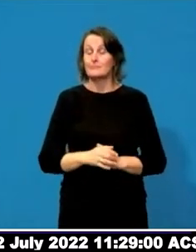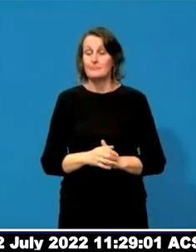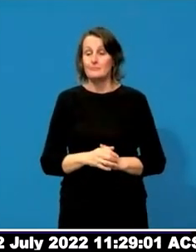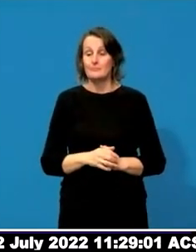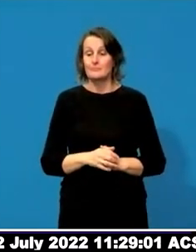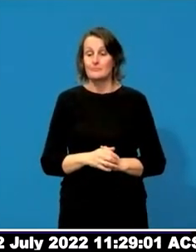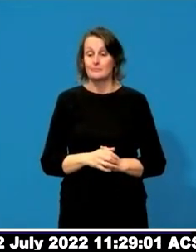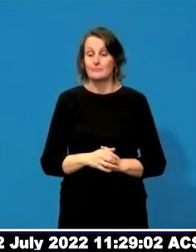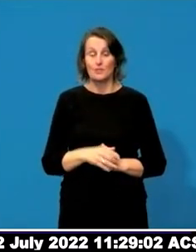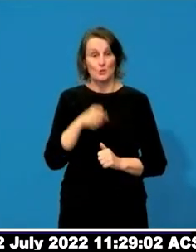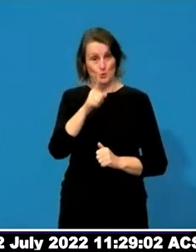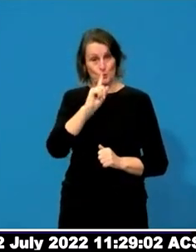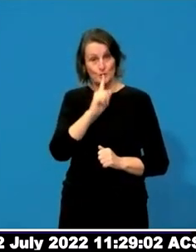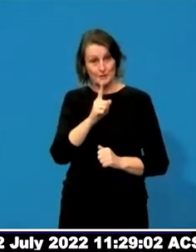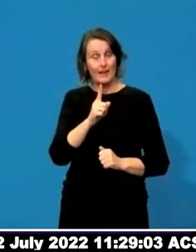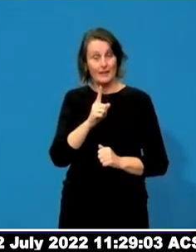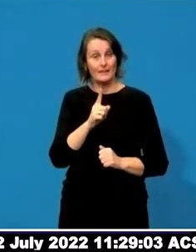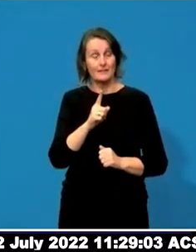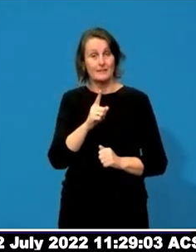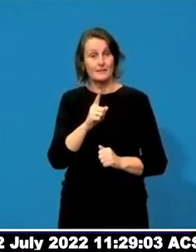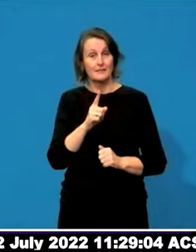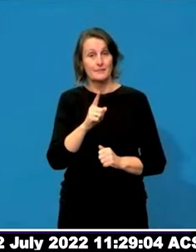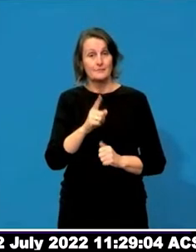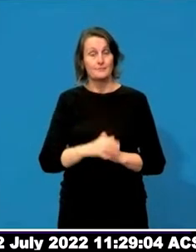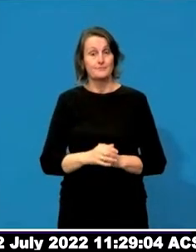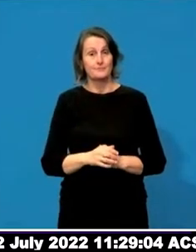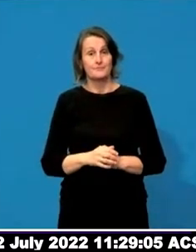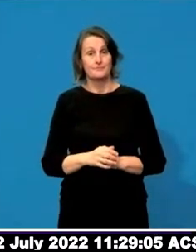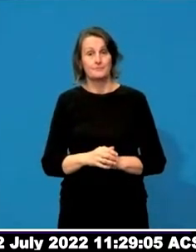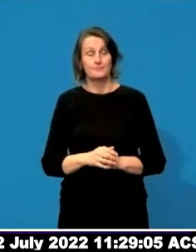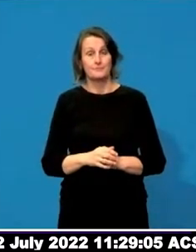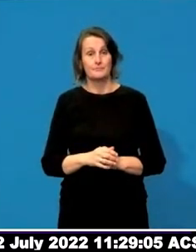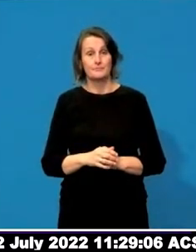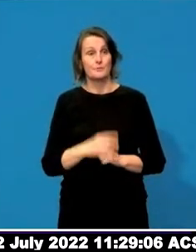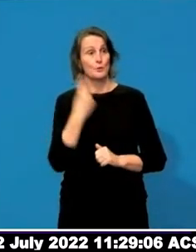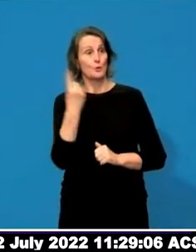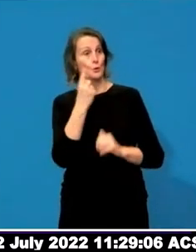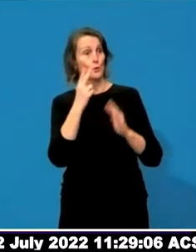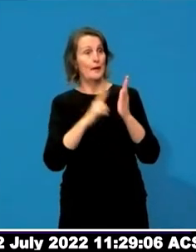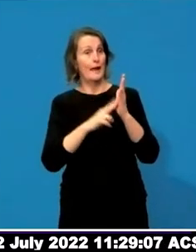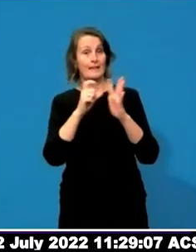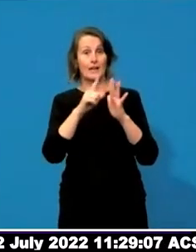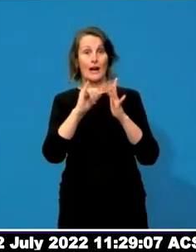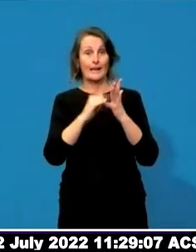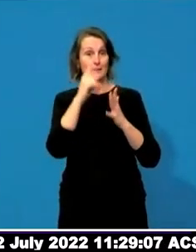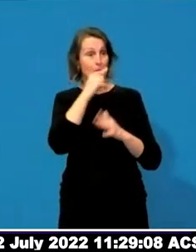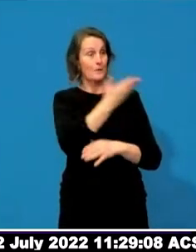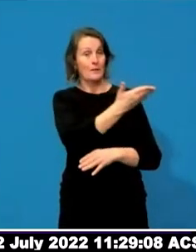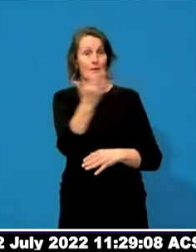"These significant disadvantages accrue to NDIS participants who do not have access to an advocate.